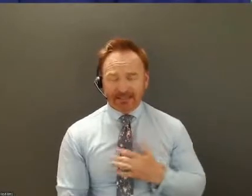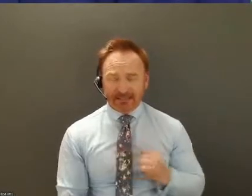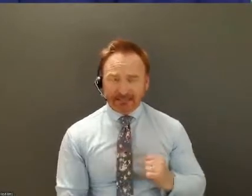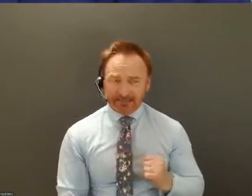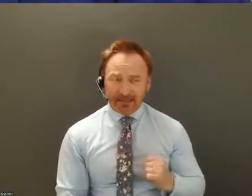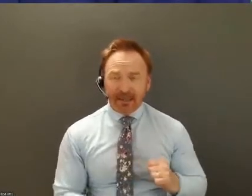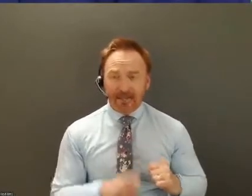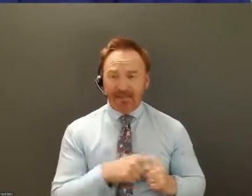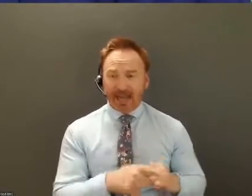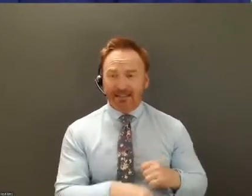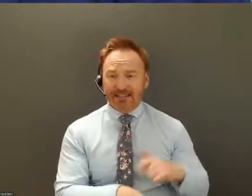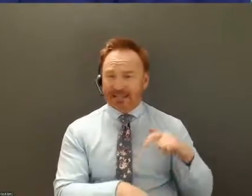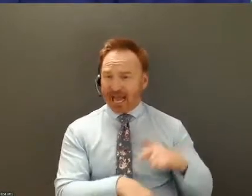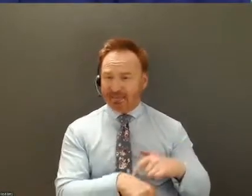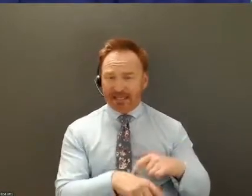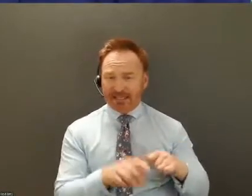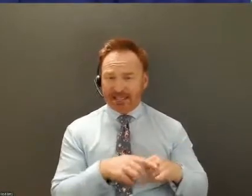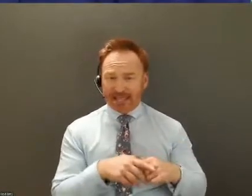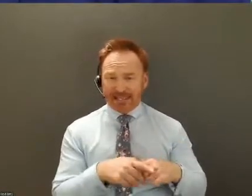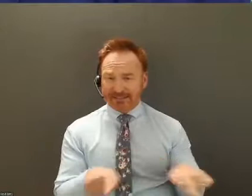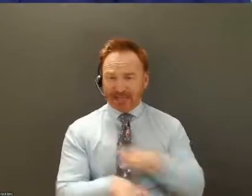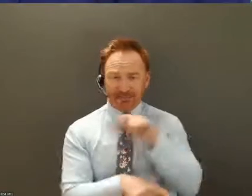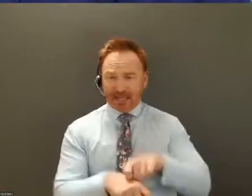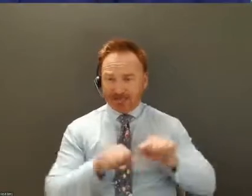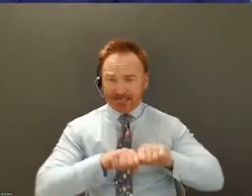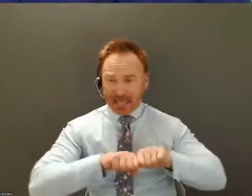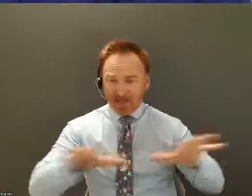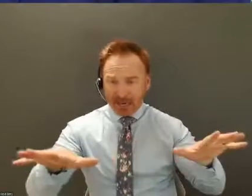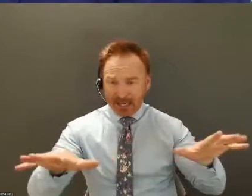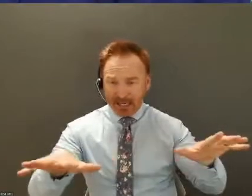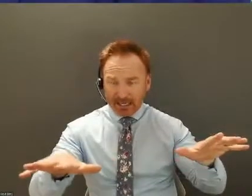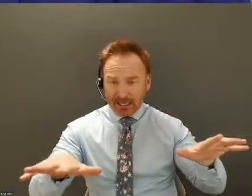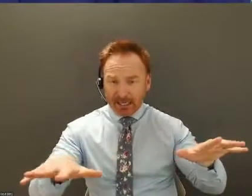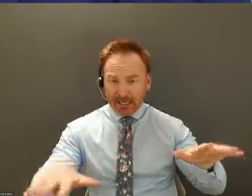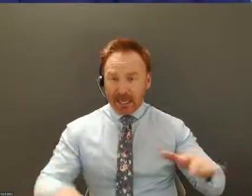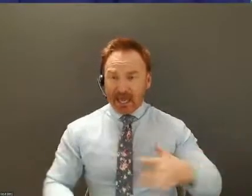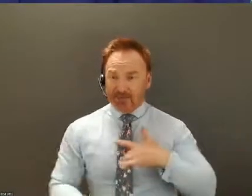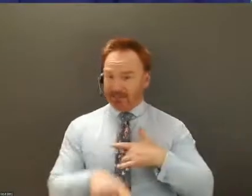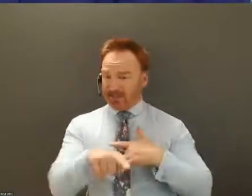safe six plus wearing a mask and are keeping yourself and others